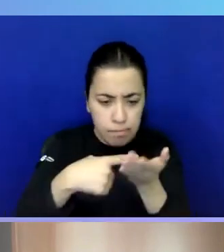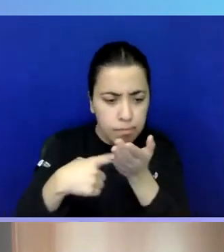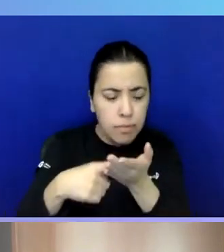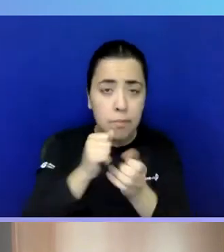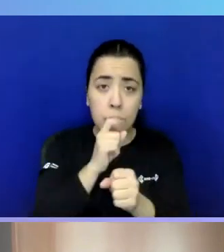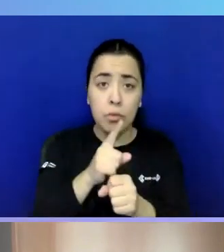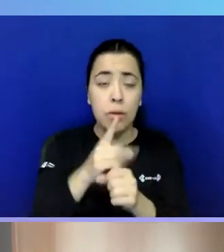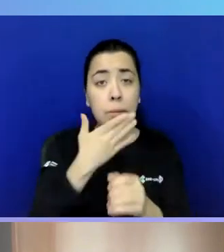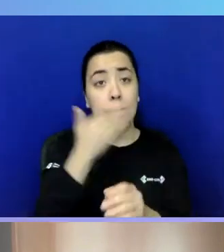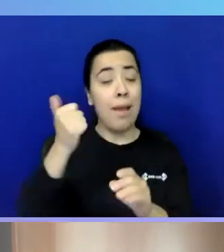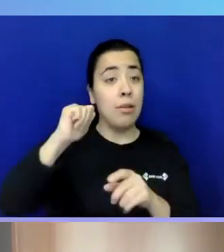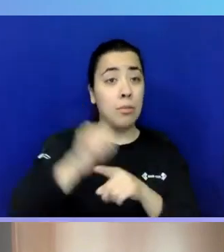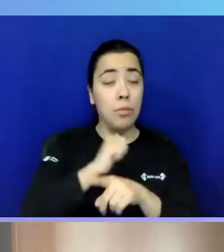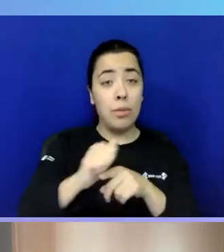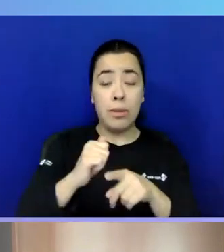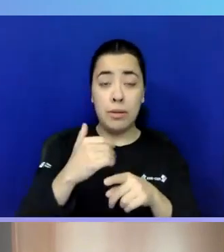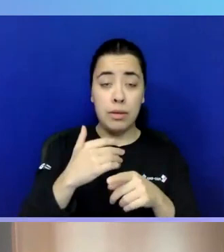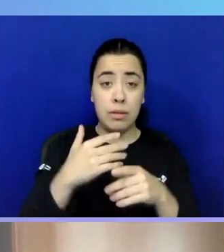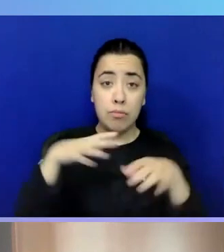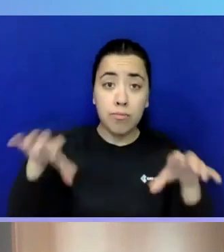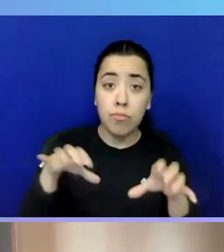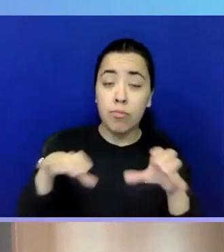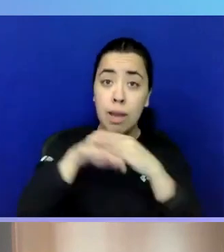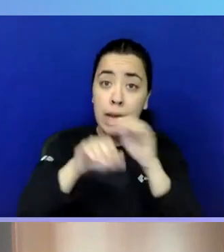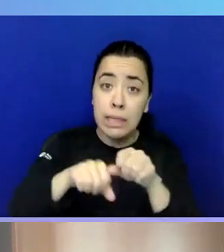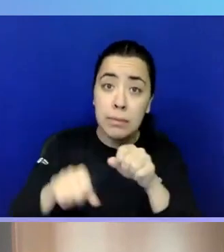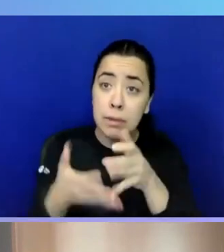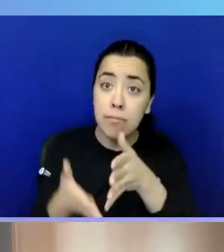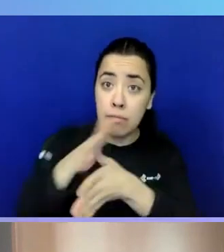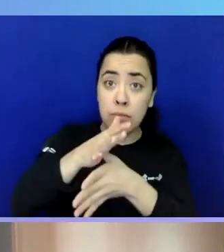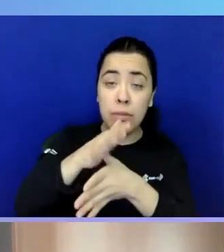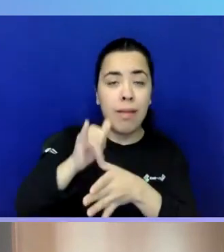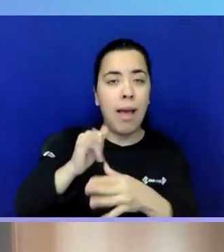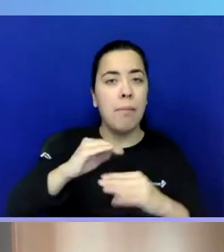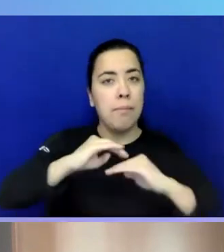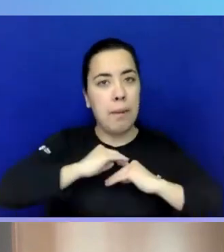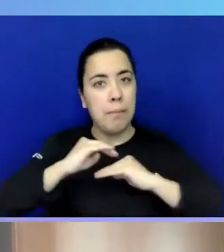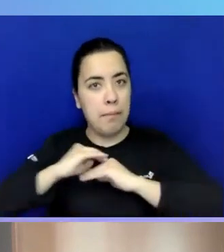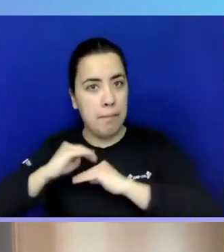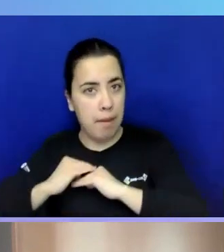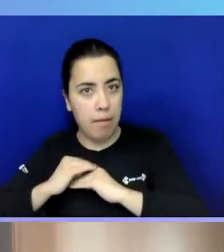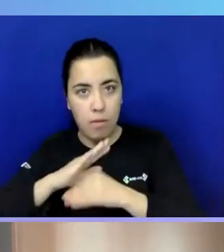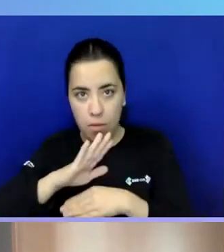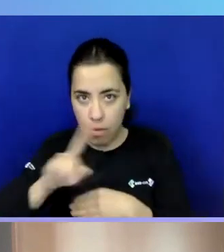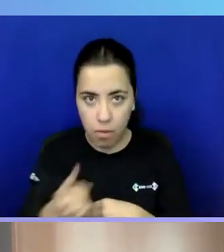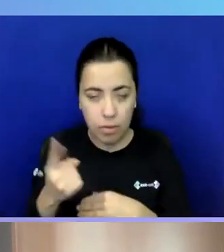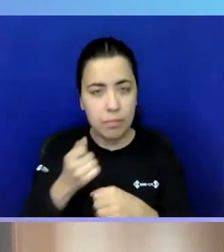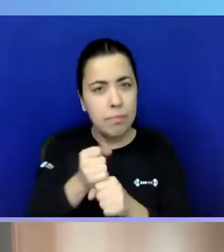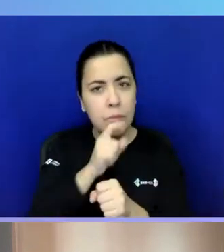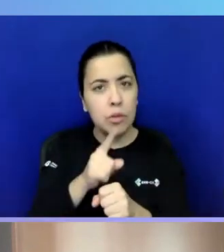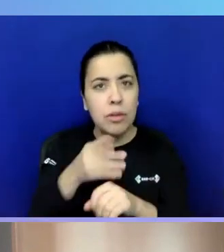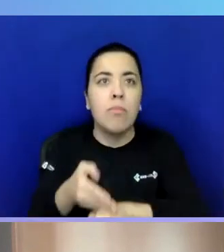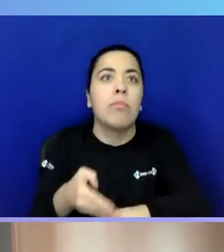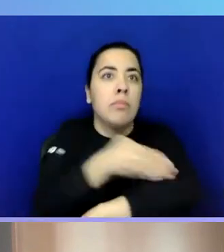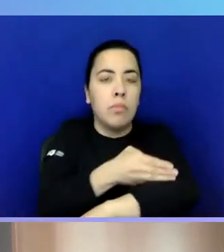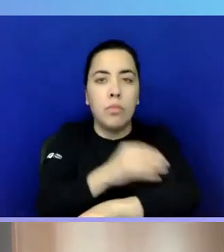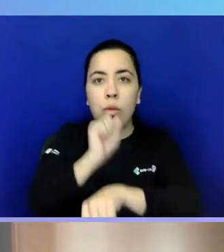into our very workflows. And I'll talk about the tools and processes that help our teams today. And the last pillar is a